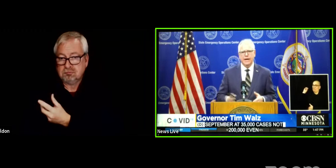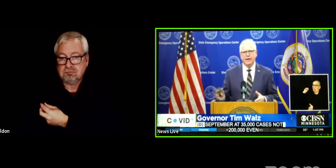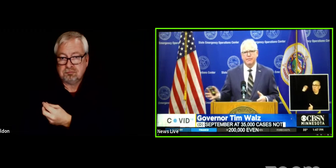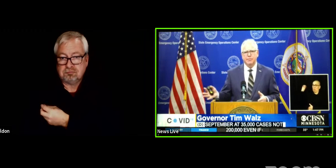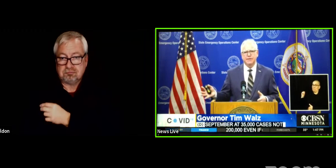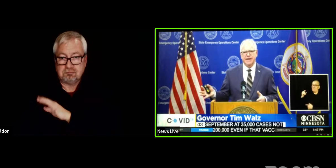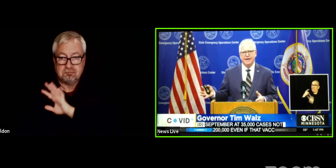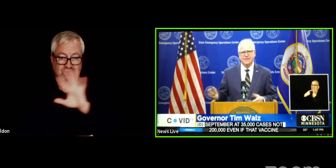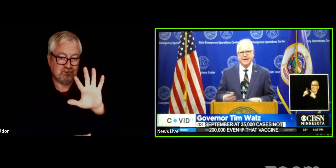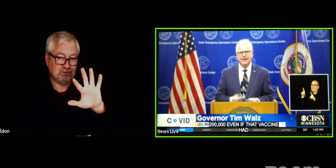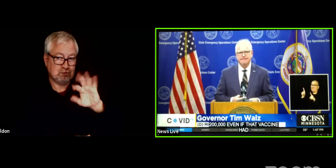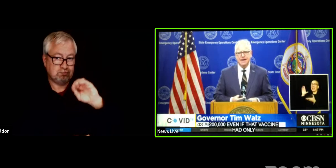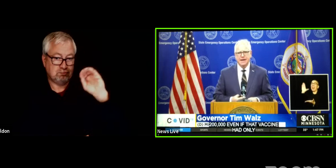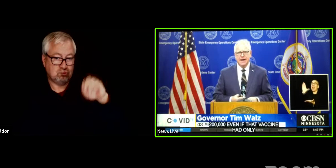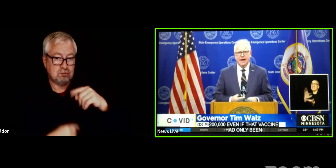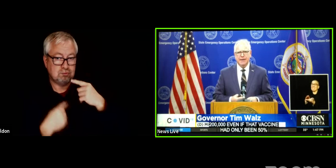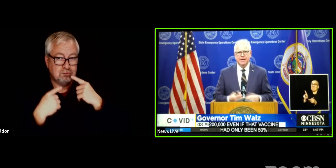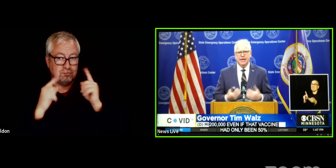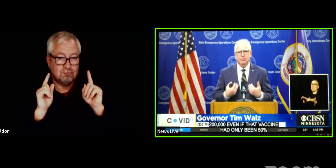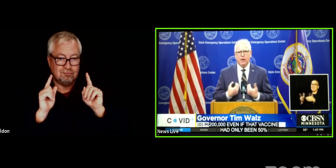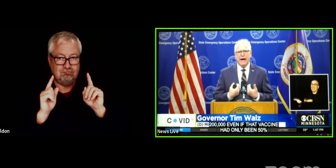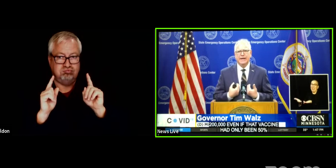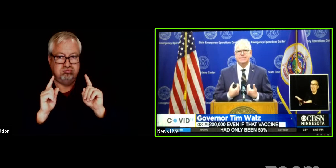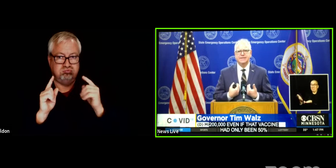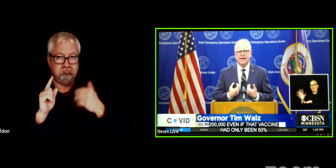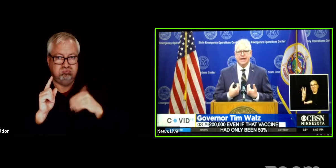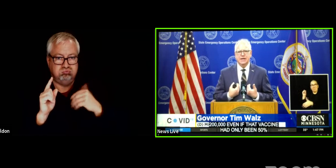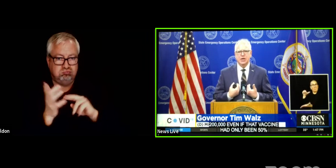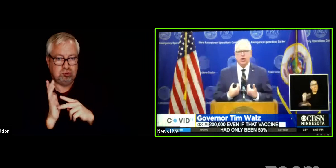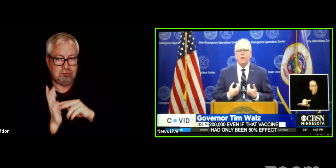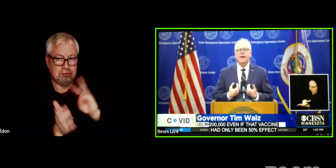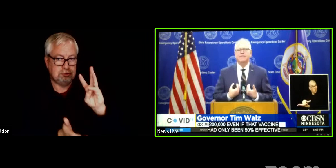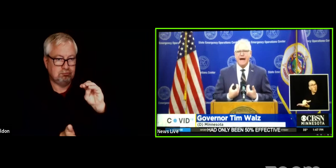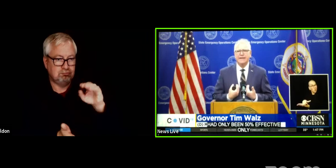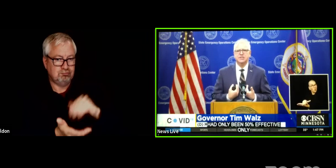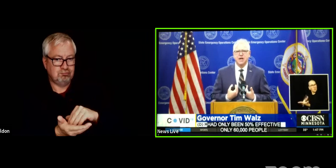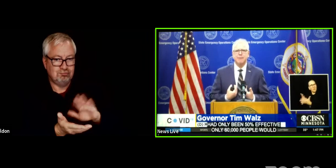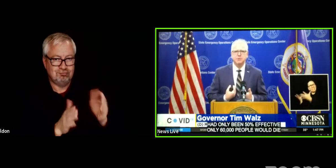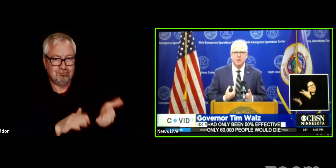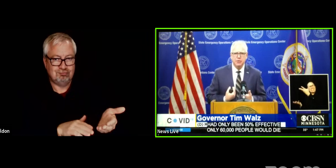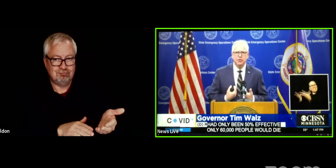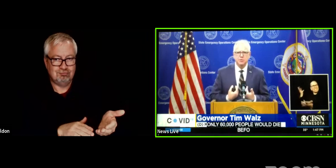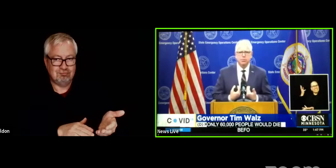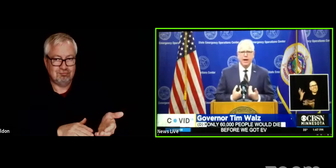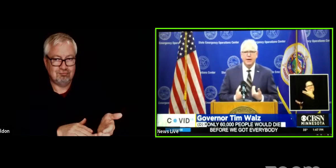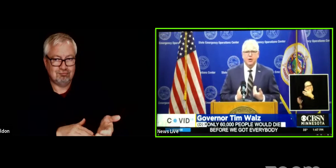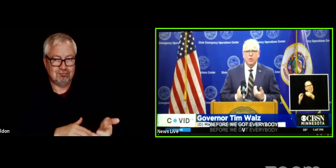WE GOT EVERYBODY VACCINATED. IT HIGHLIGHTS AGAIN, WE HAVE GOT TO STOP THE COMMUNITIES SPREADS.